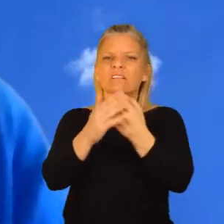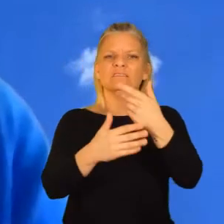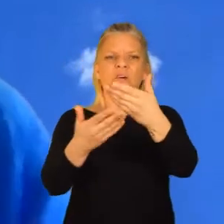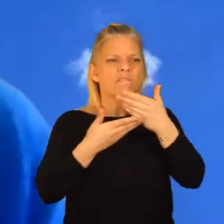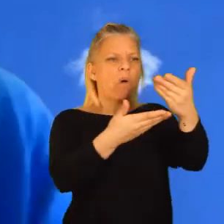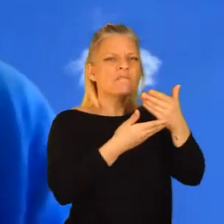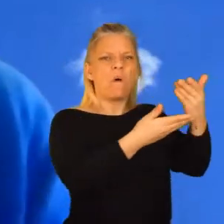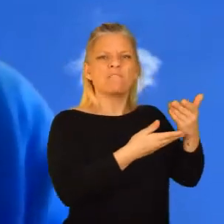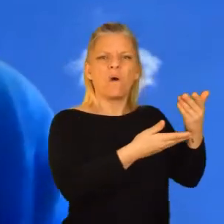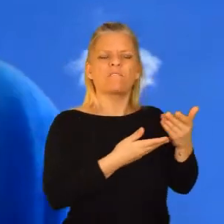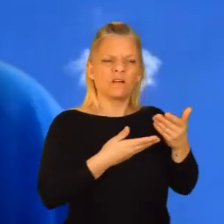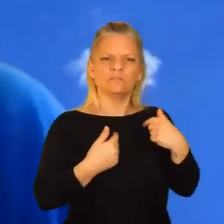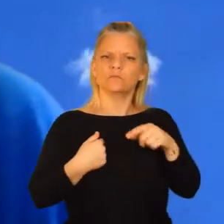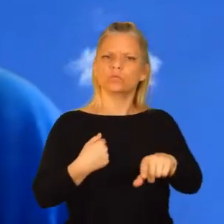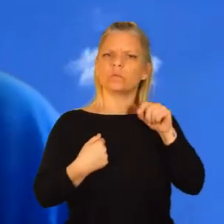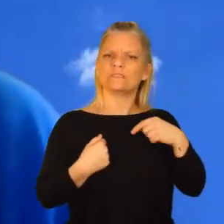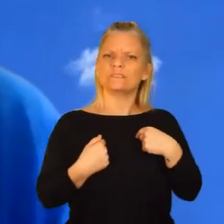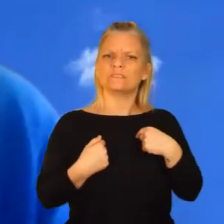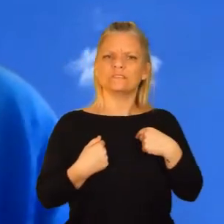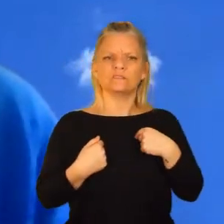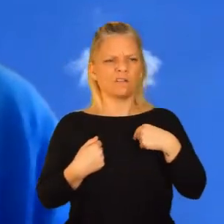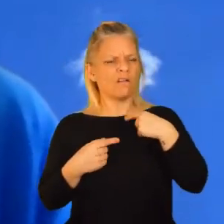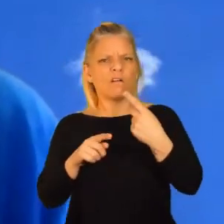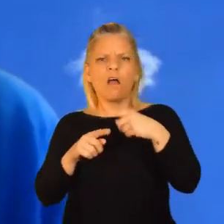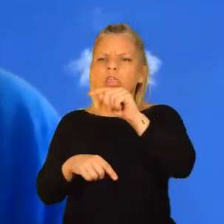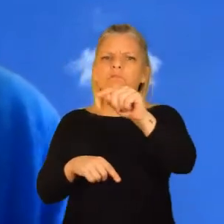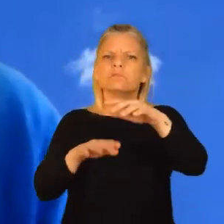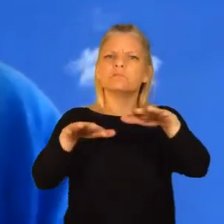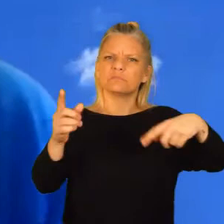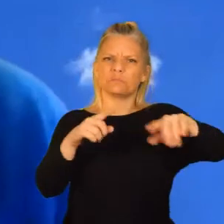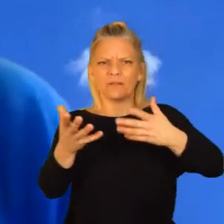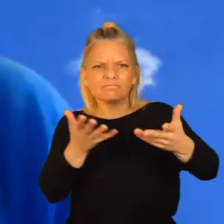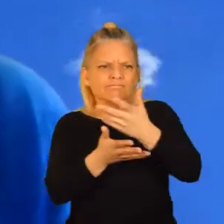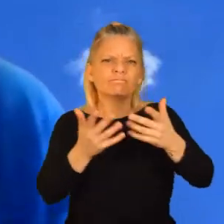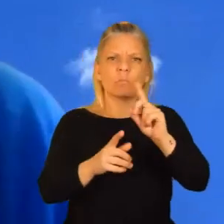offered and you have a choice and other people are talking about how it works for them or not.